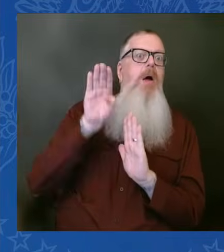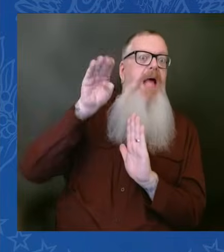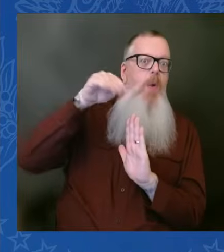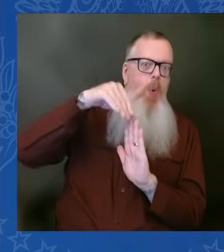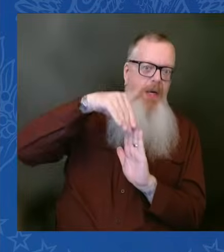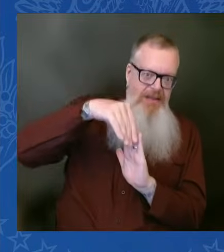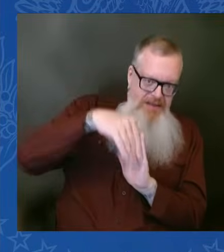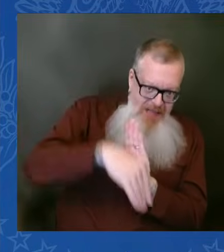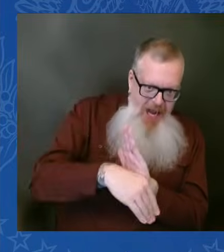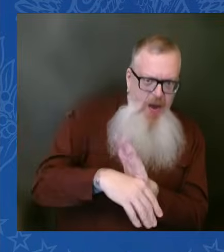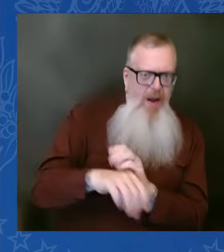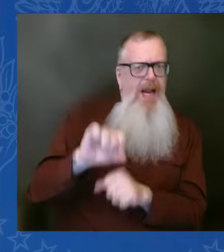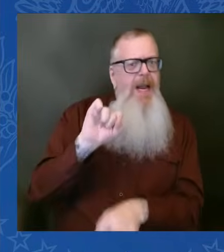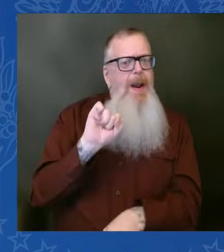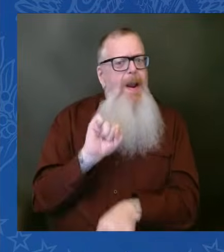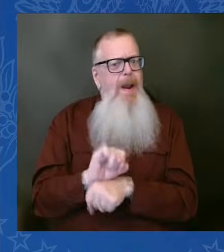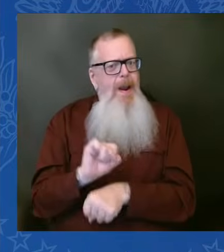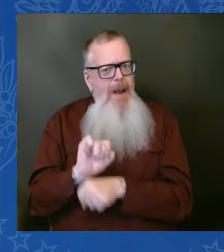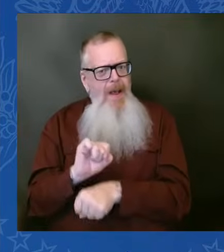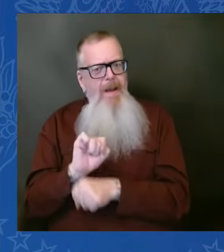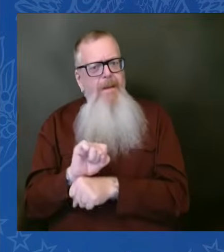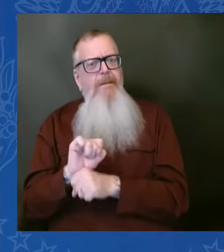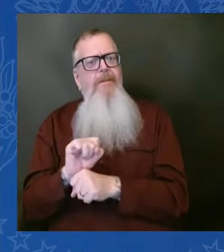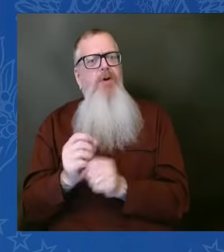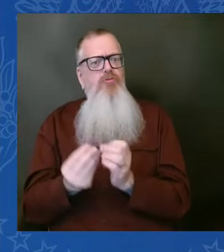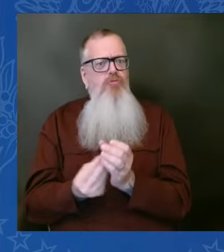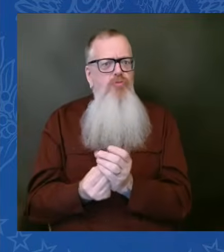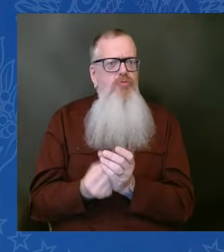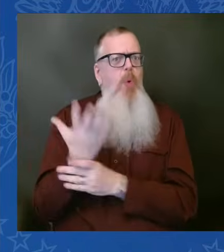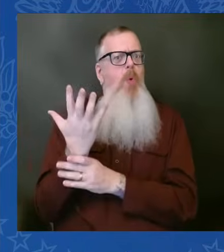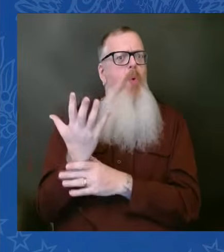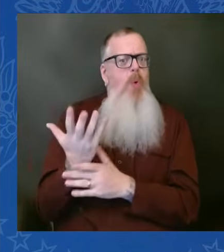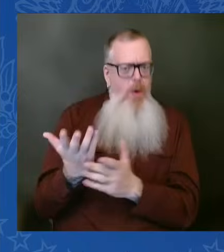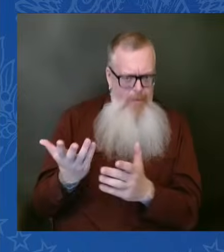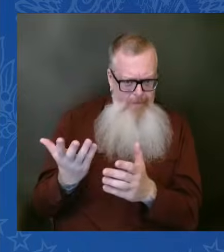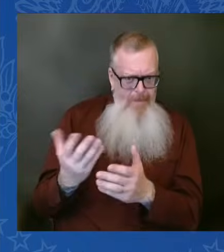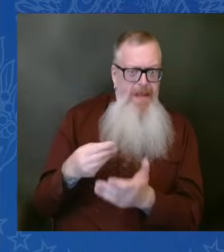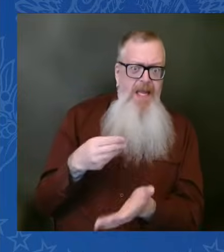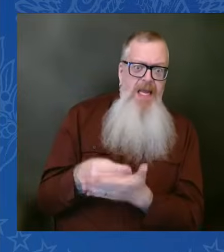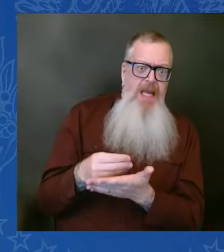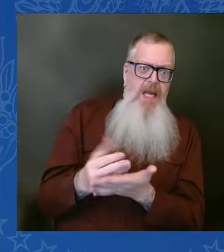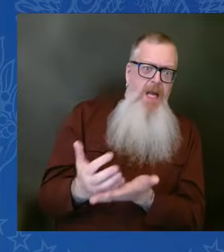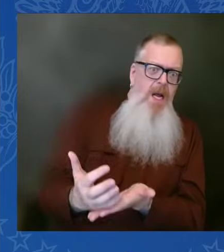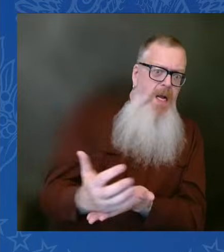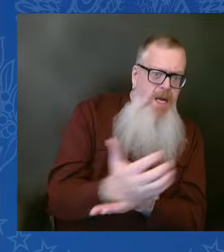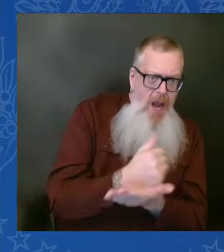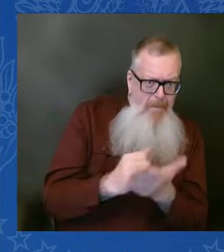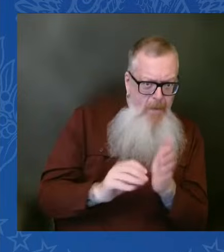inflation-adjusted wages and incomes began to rise. Average tax f- -- average after-tax income